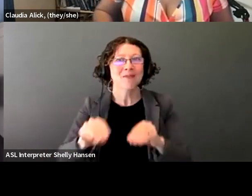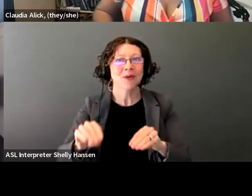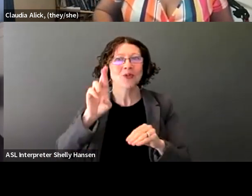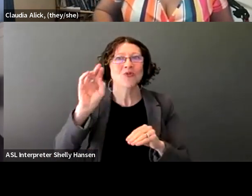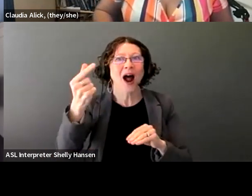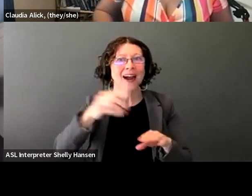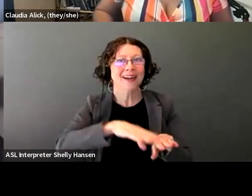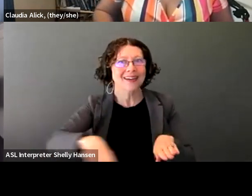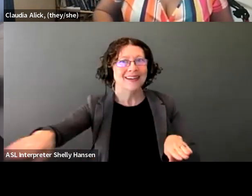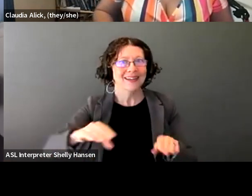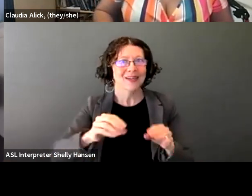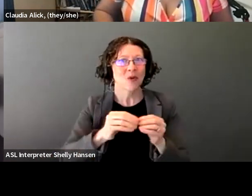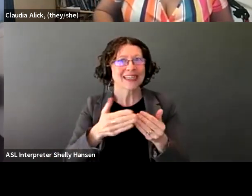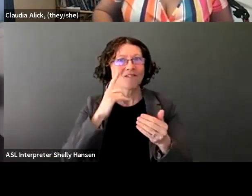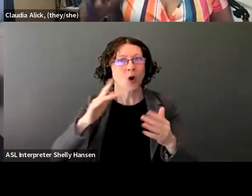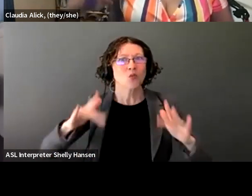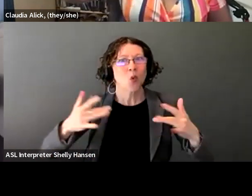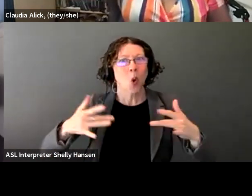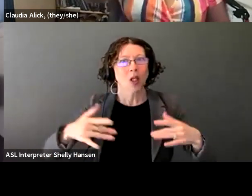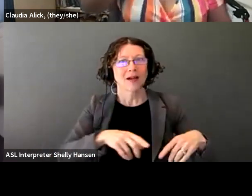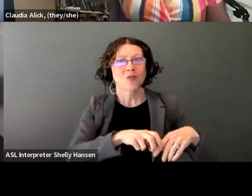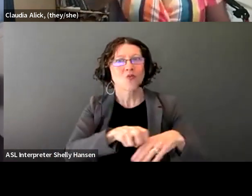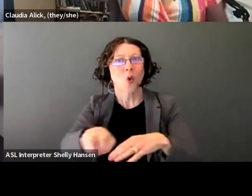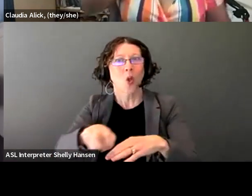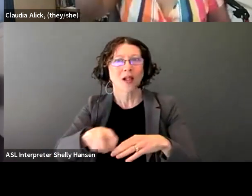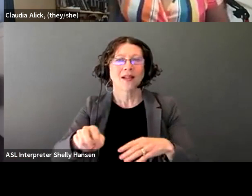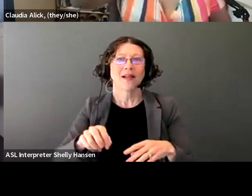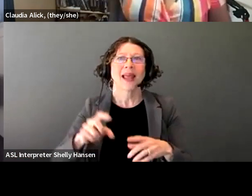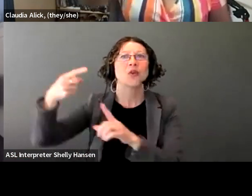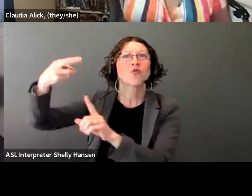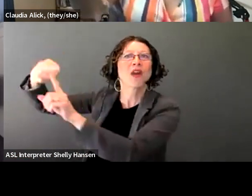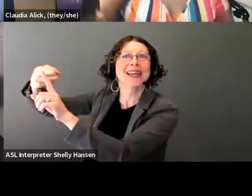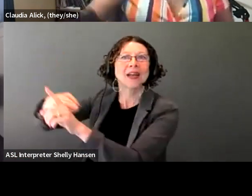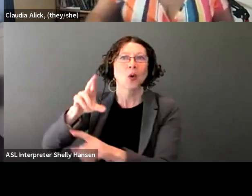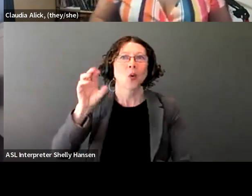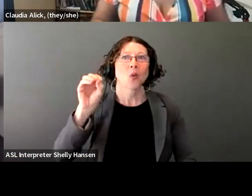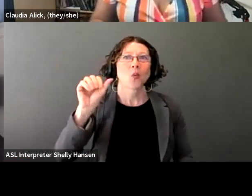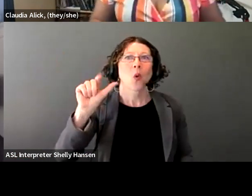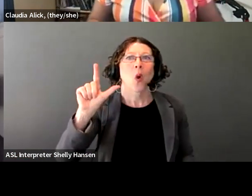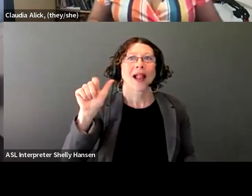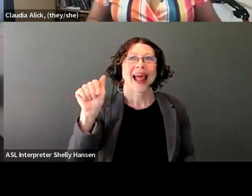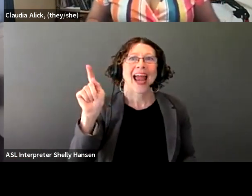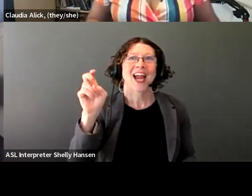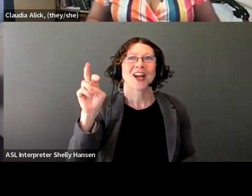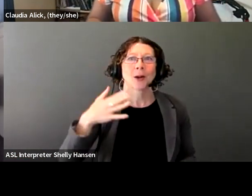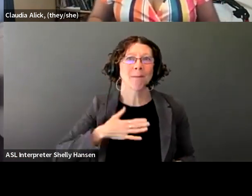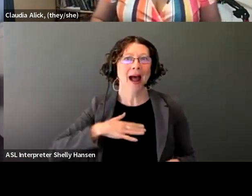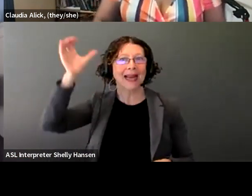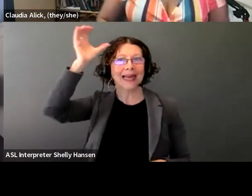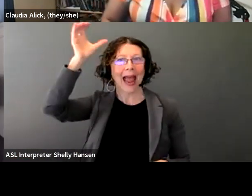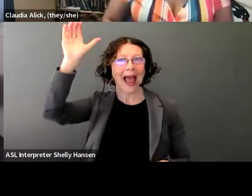They rented a roller so when I got on stage, I could get my Cadillac and sit onstage.